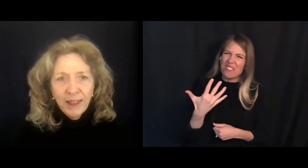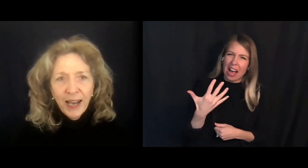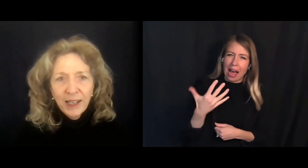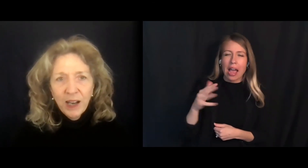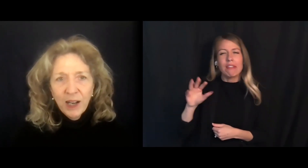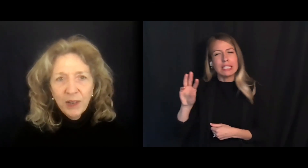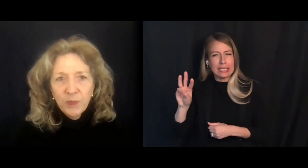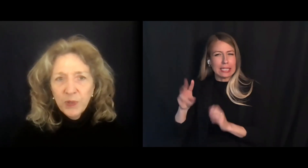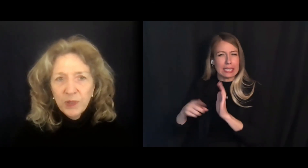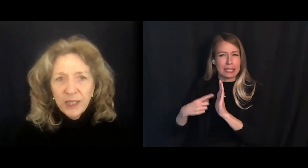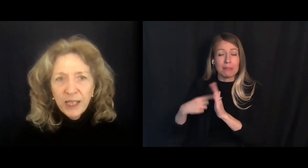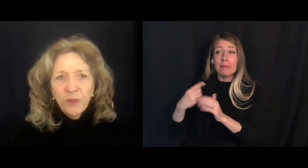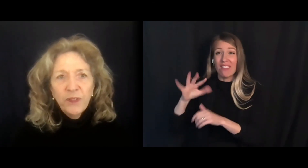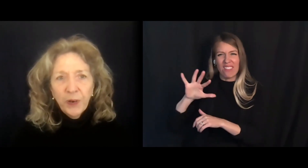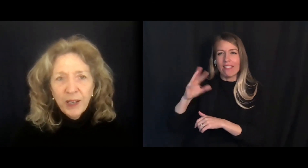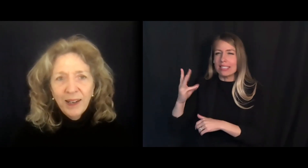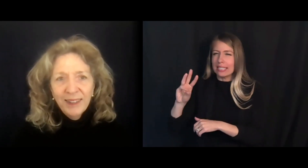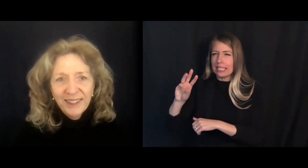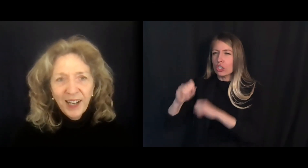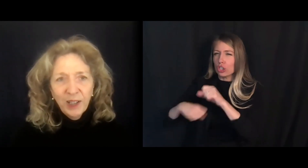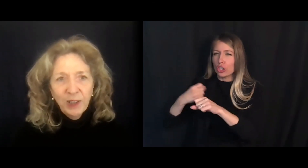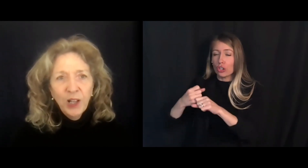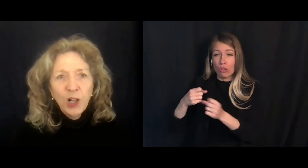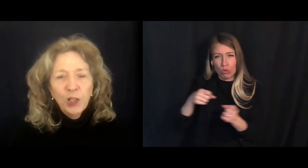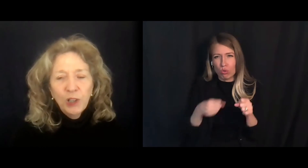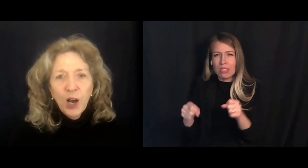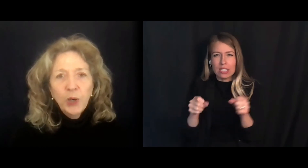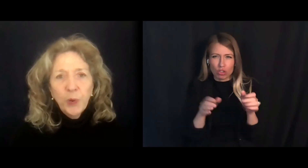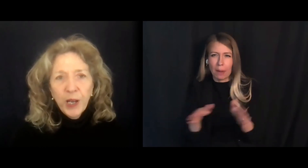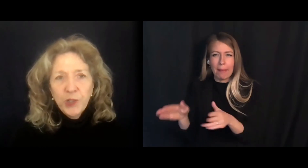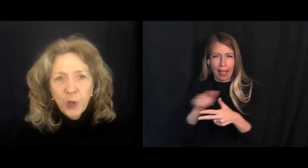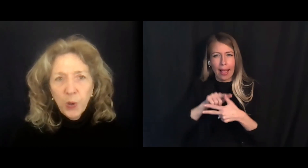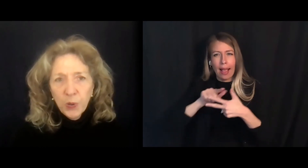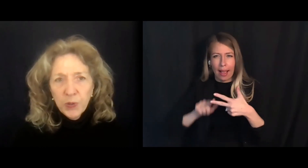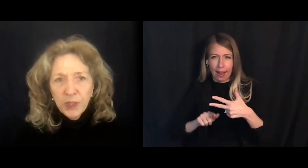that set very long-range goals